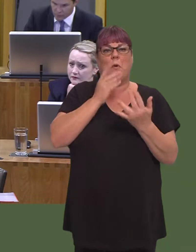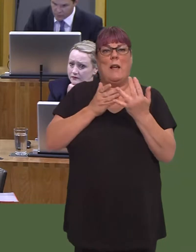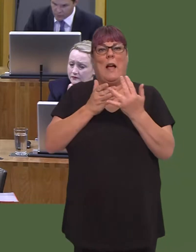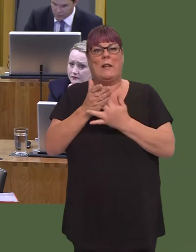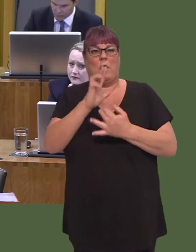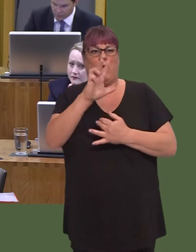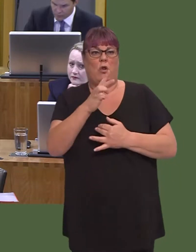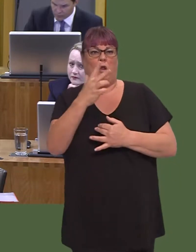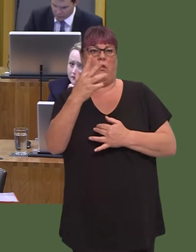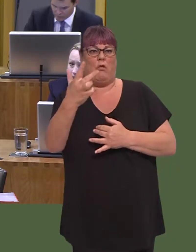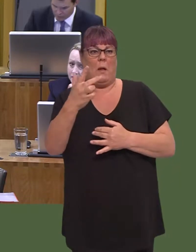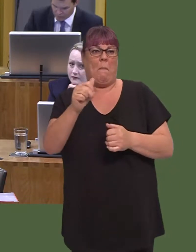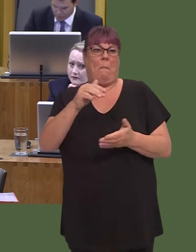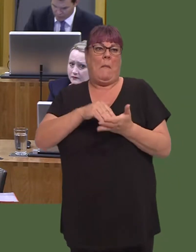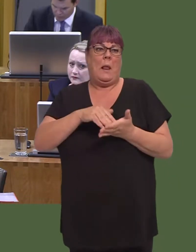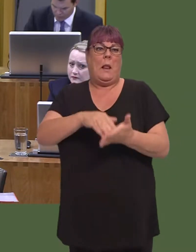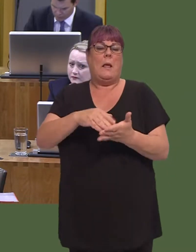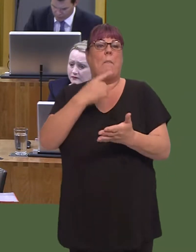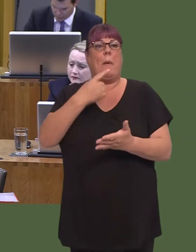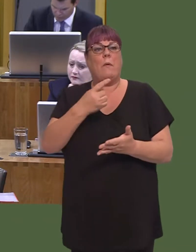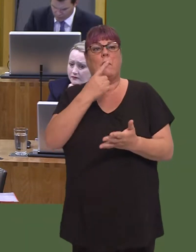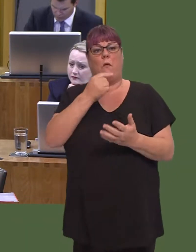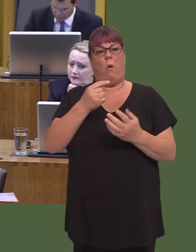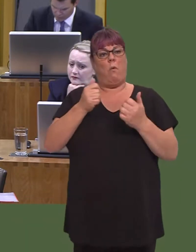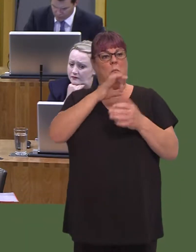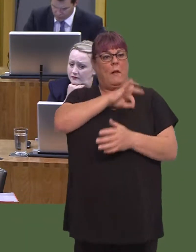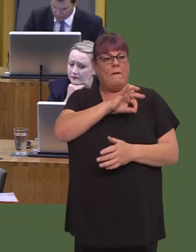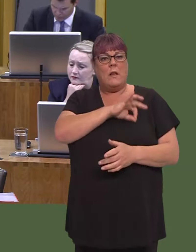will update Members over the course of the next few weeks.